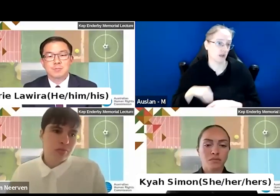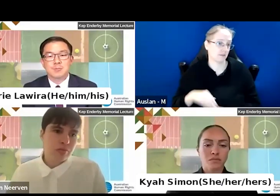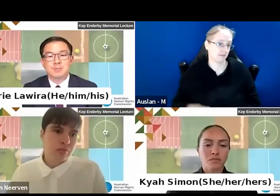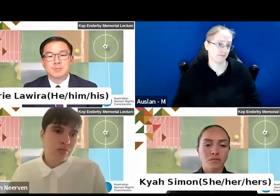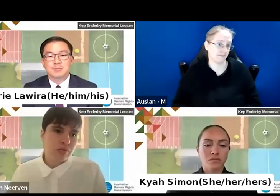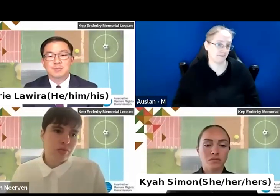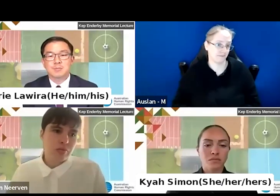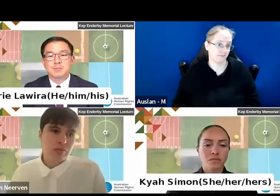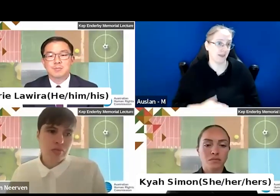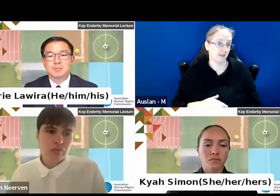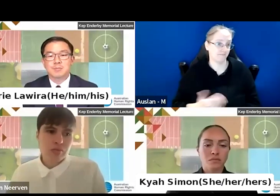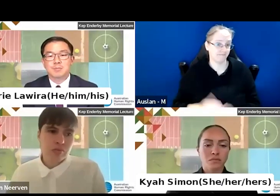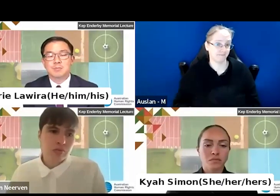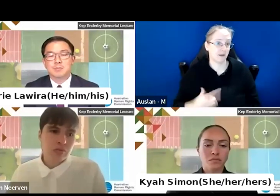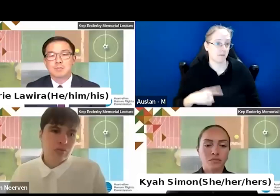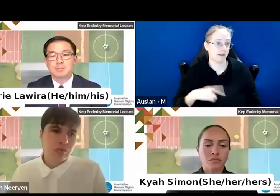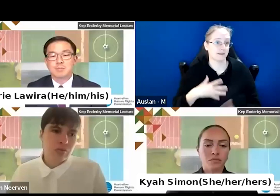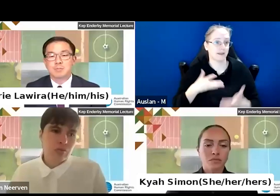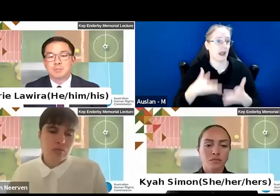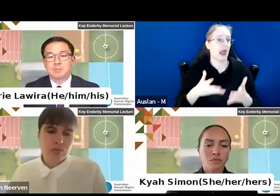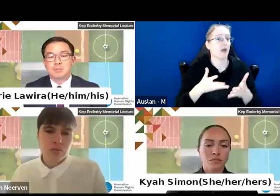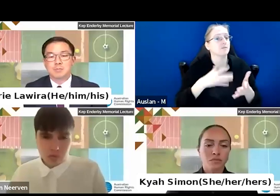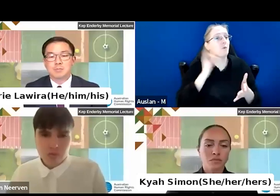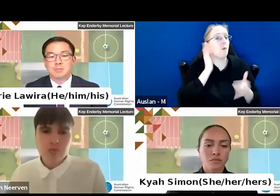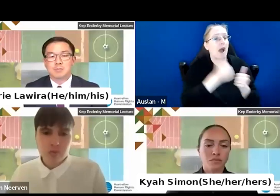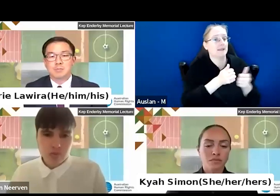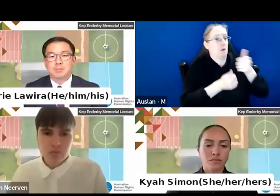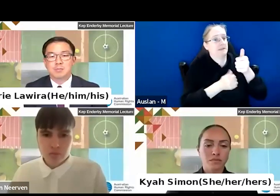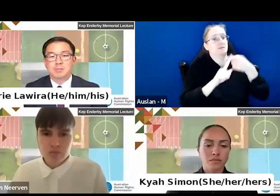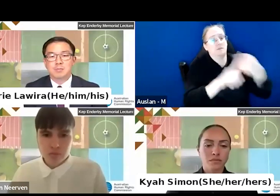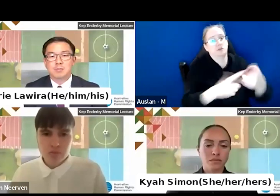be tolerated because it maintains white supremacy.